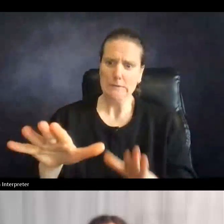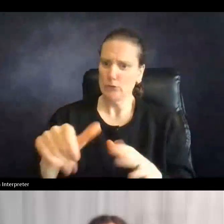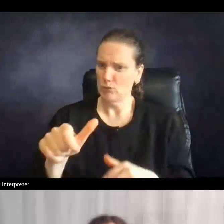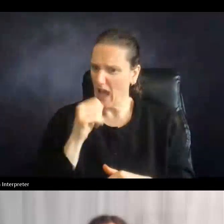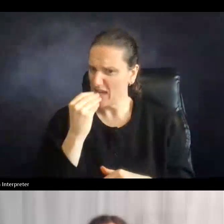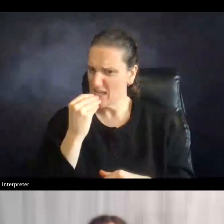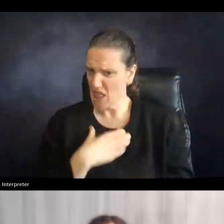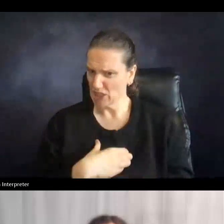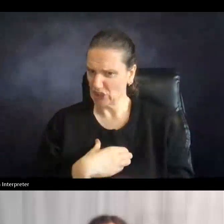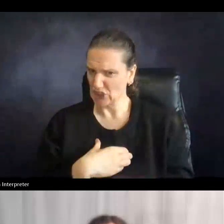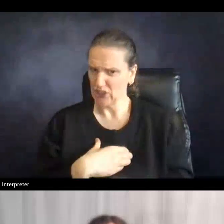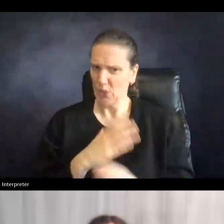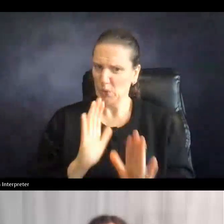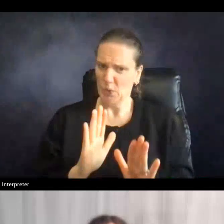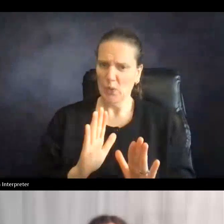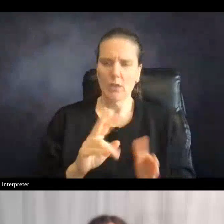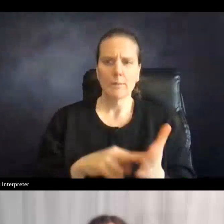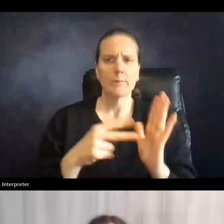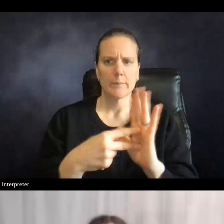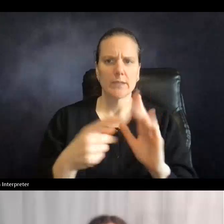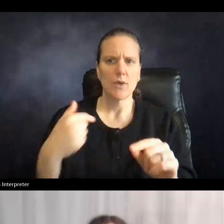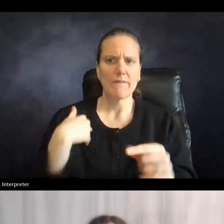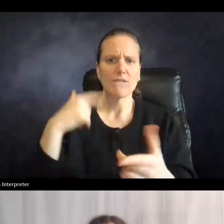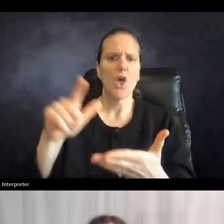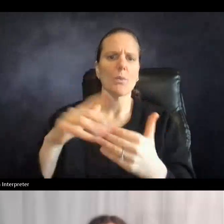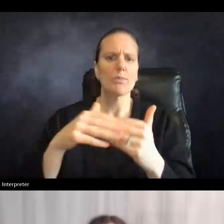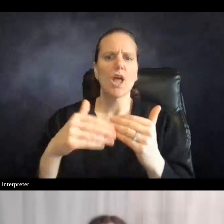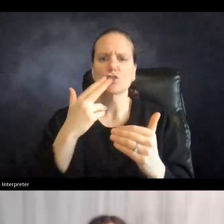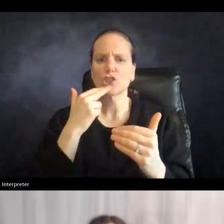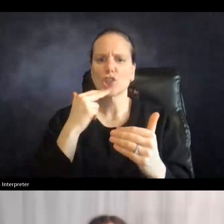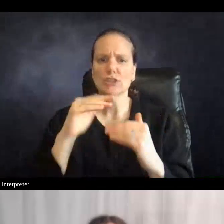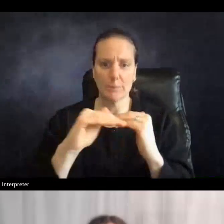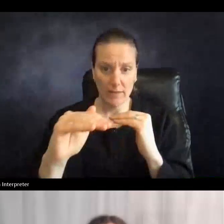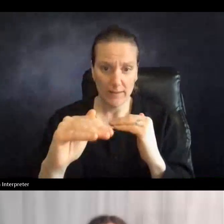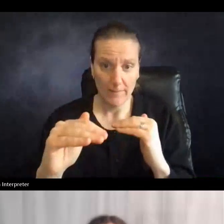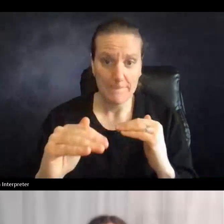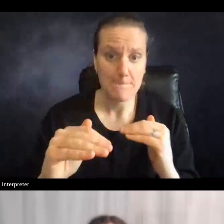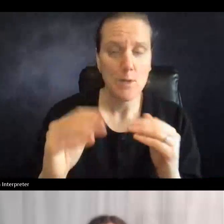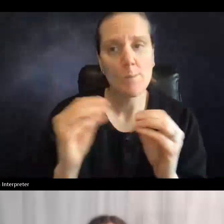that means that you have lower, lower blood sugar stability or more blood sugar instability.